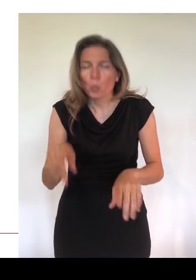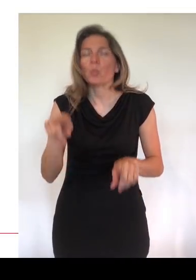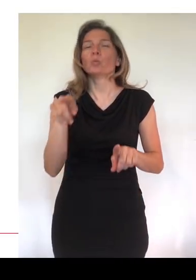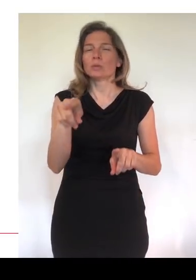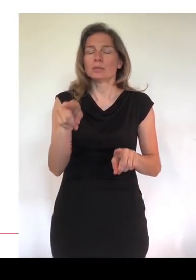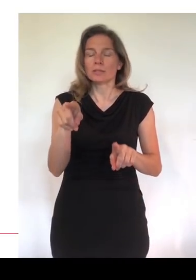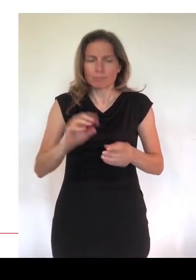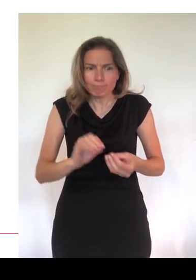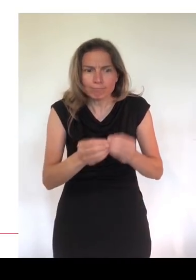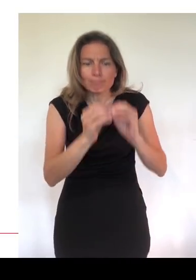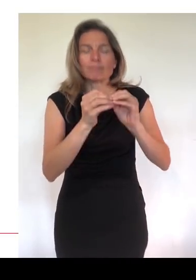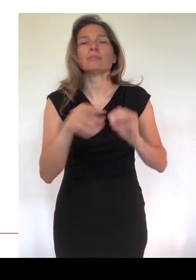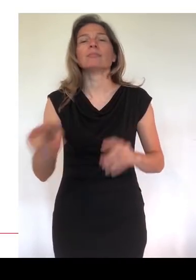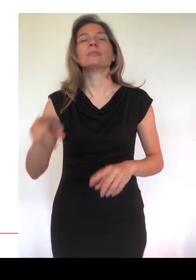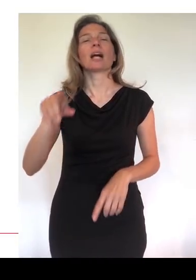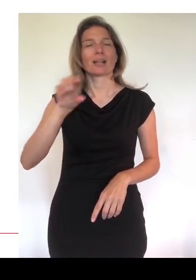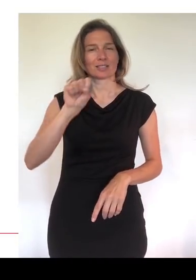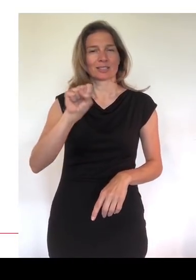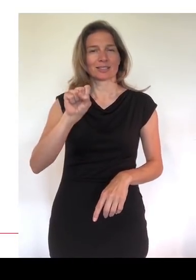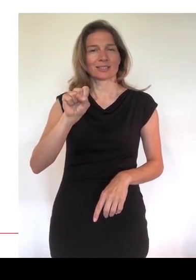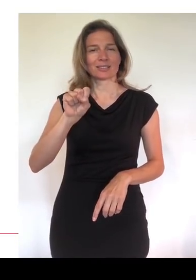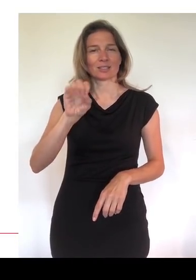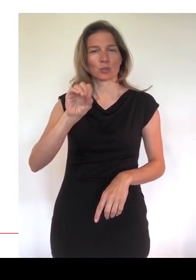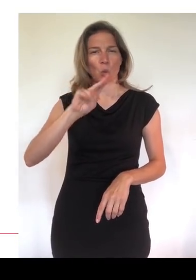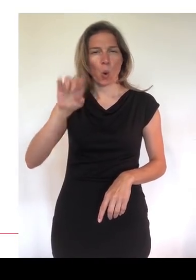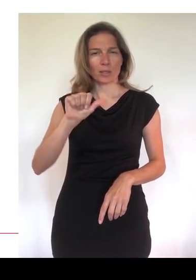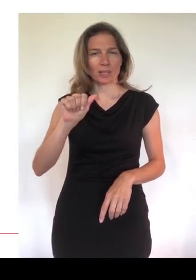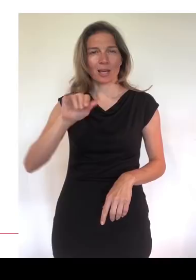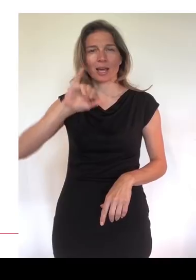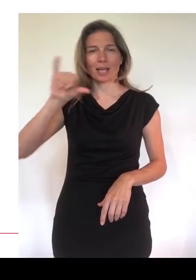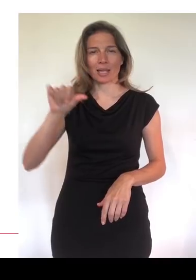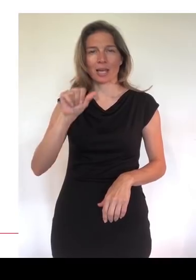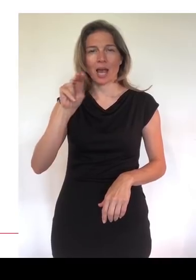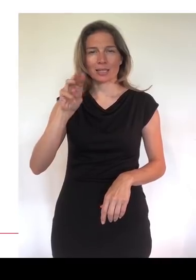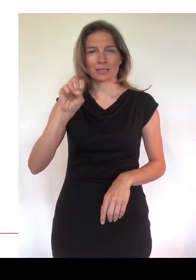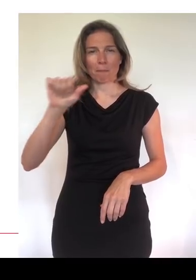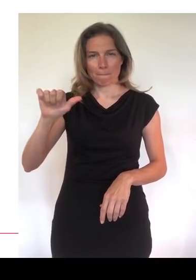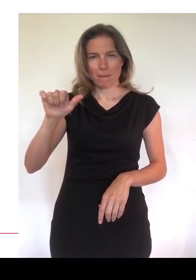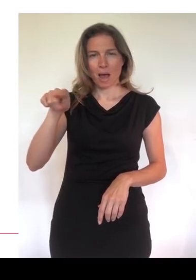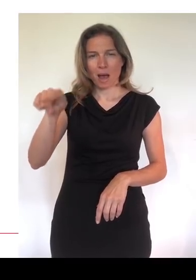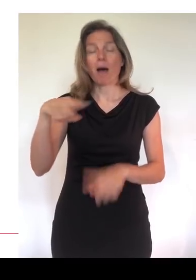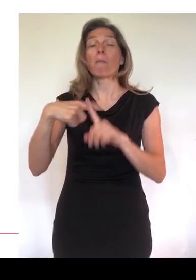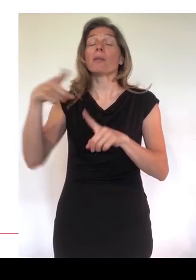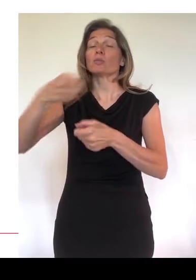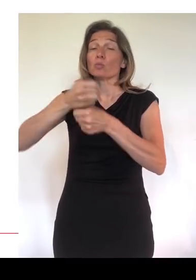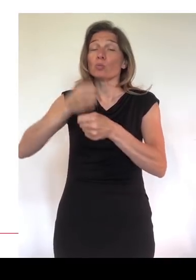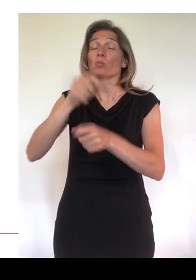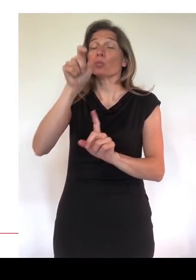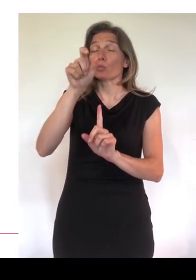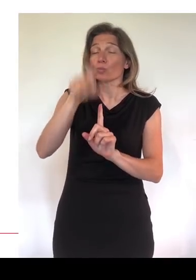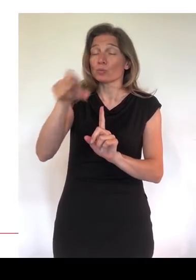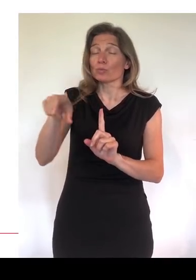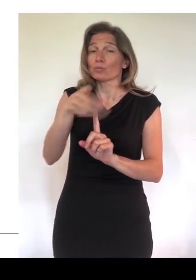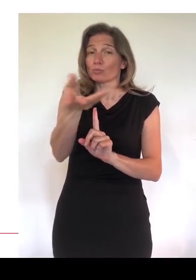schools for deaf and hard-of-hearing learners and was developed by Sonya Osper and her colleagues it was a collaboration between both our care and